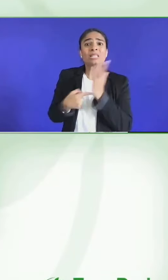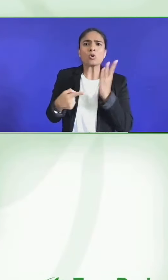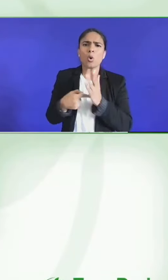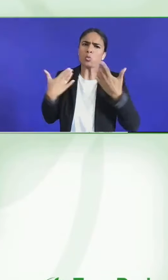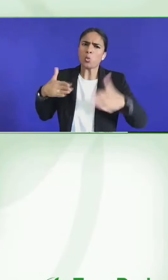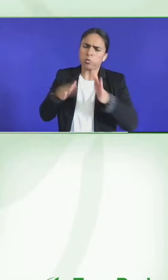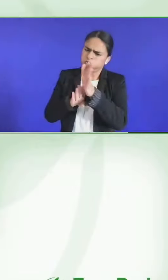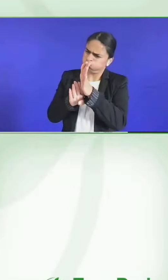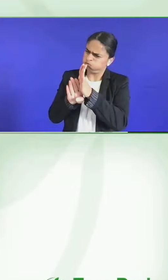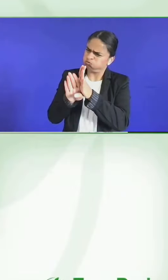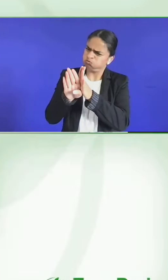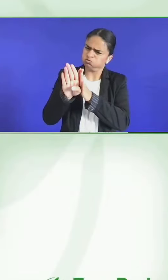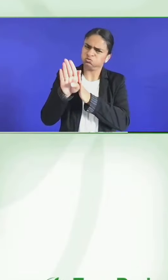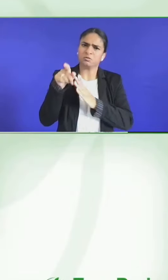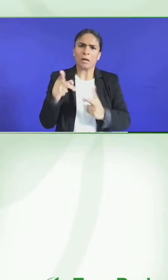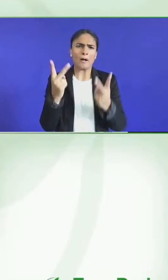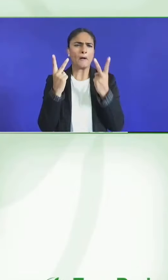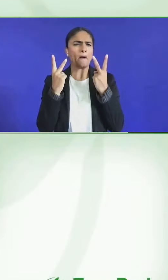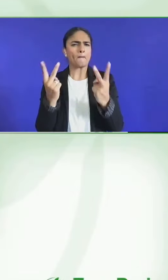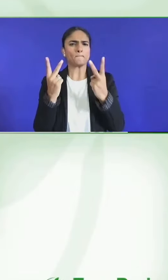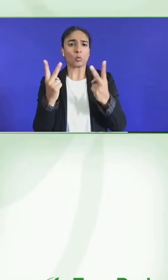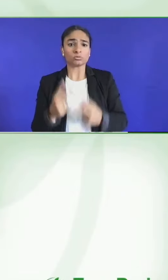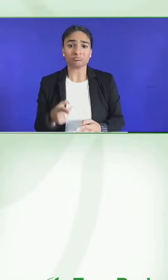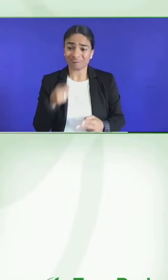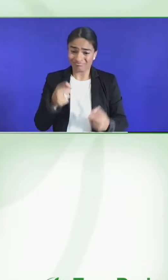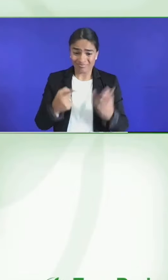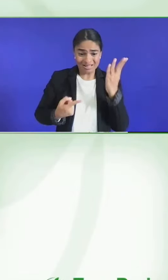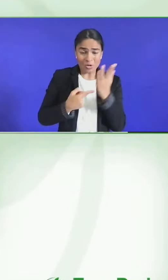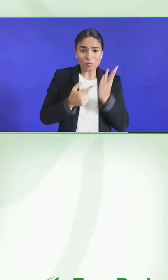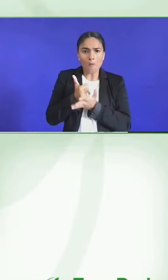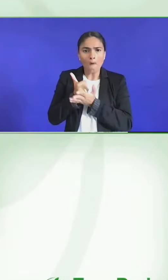discussing which funding models enable services, support services